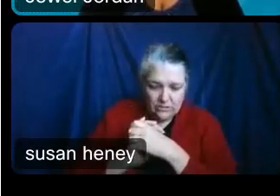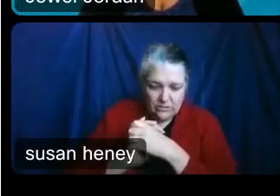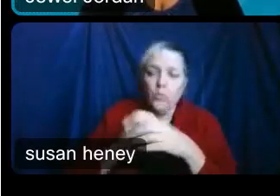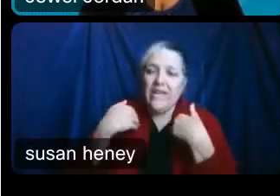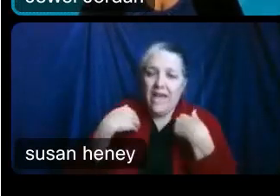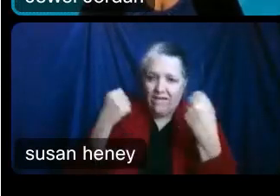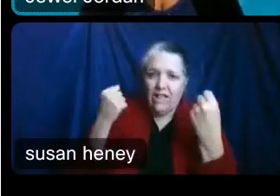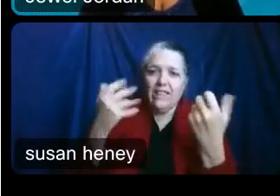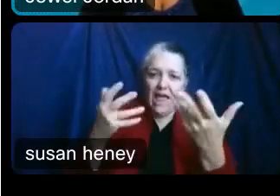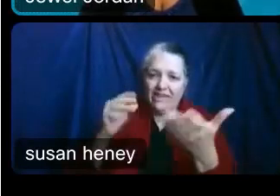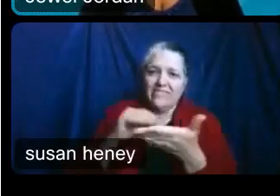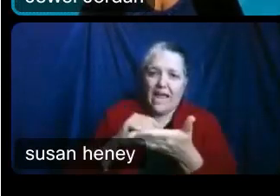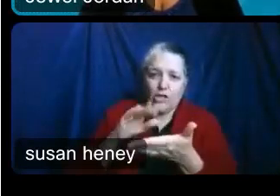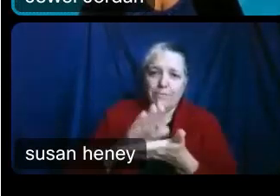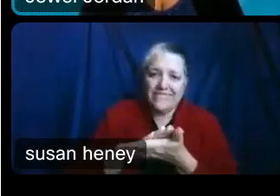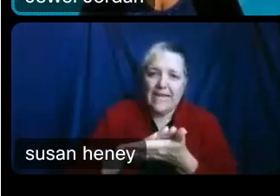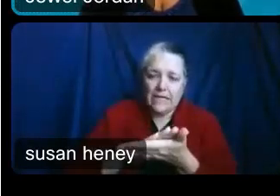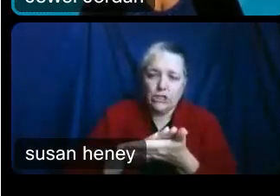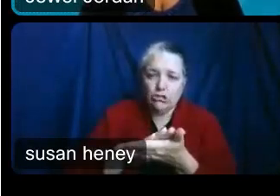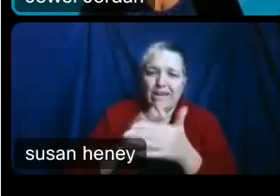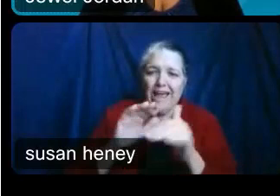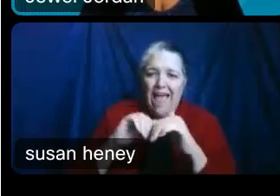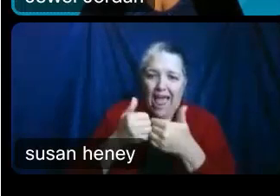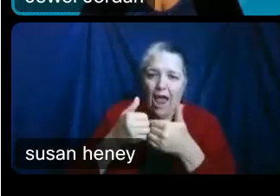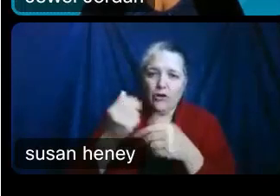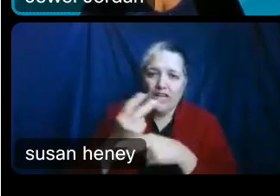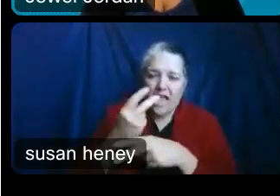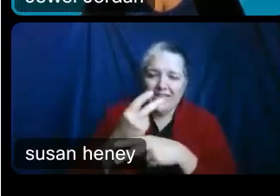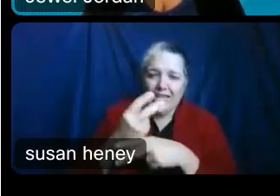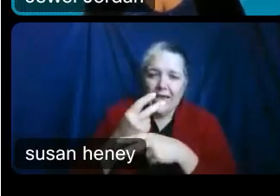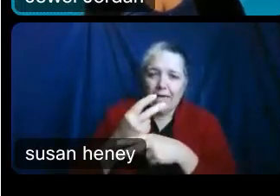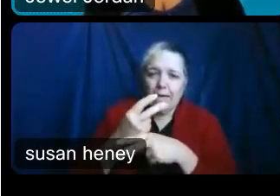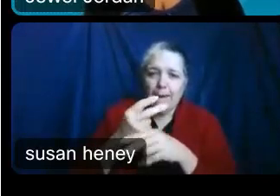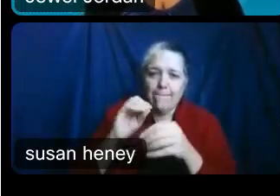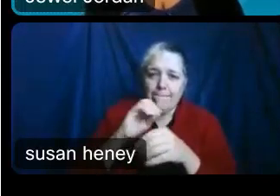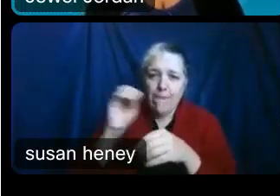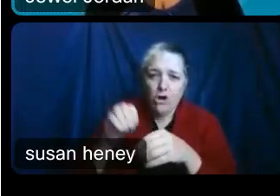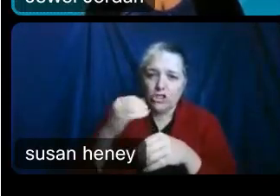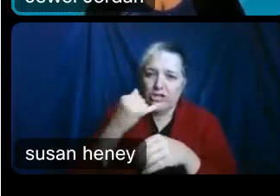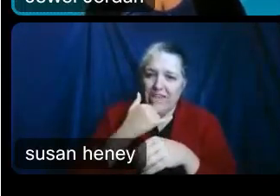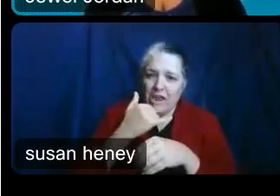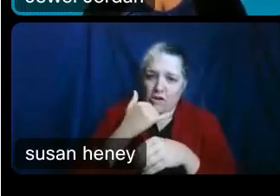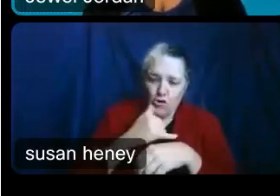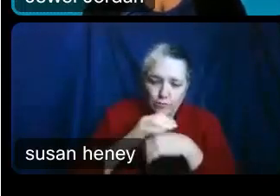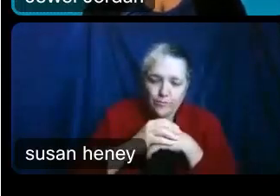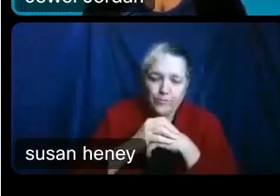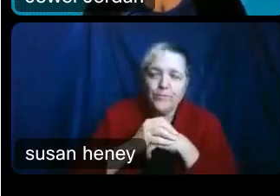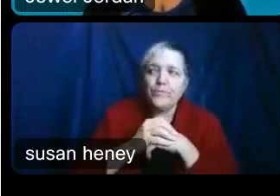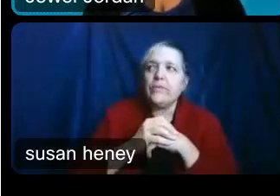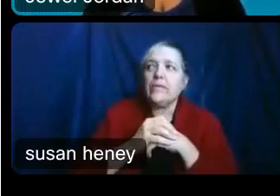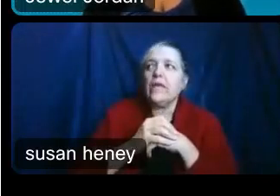available on how to calculate margins there and do statistical testing. I will work with